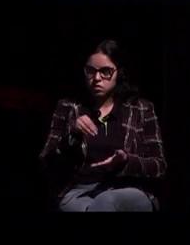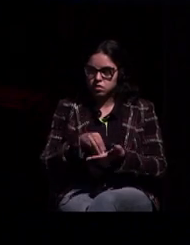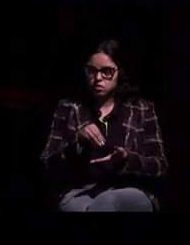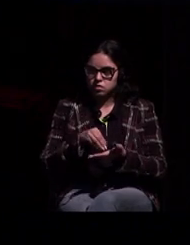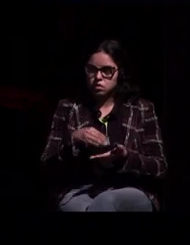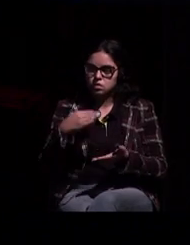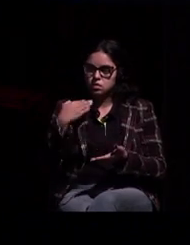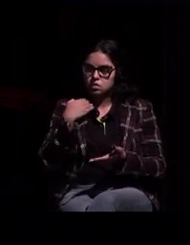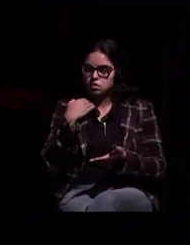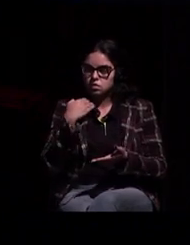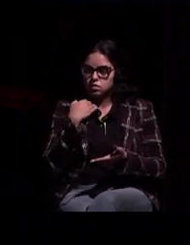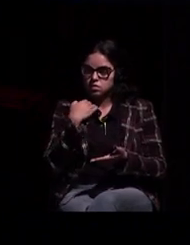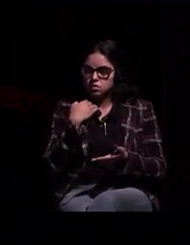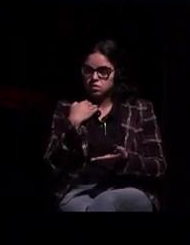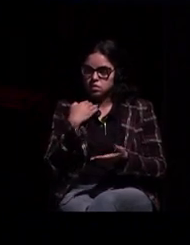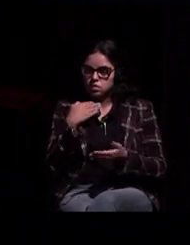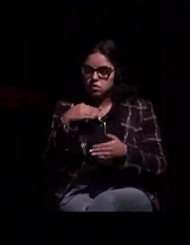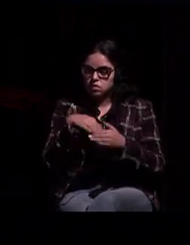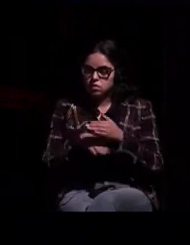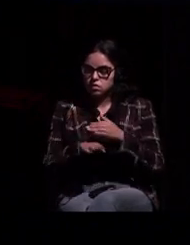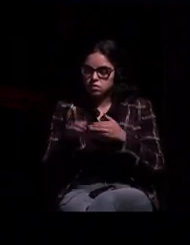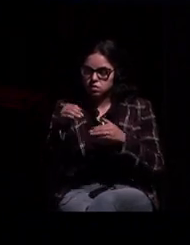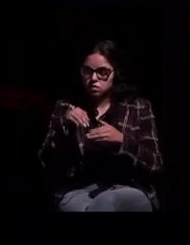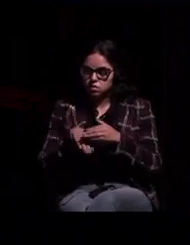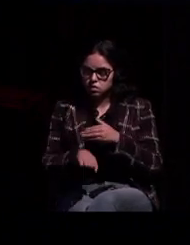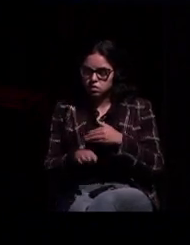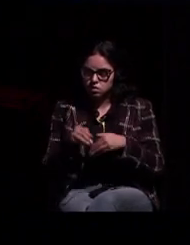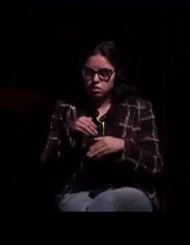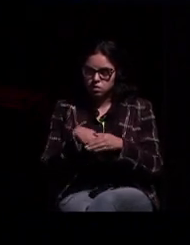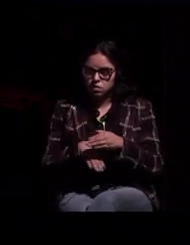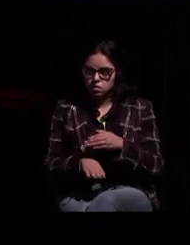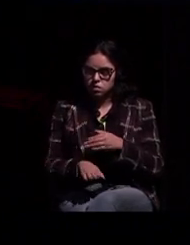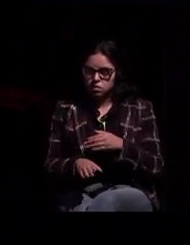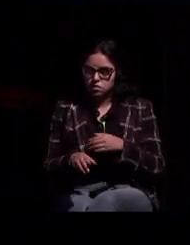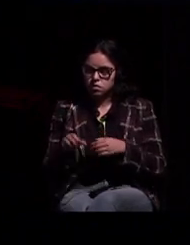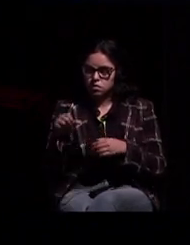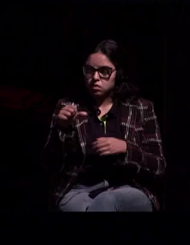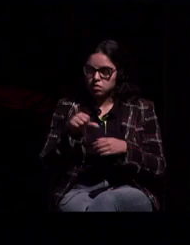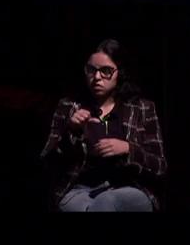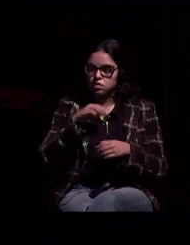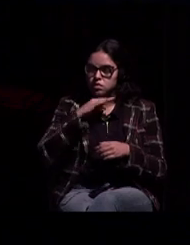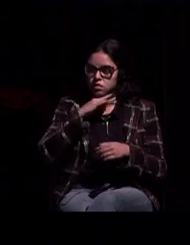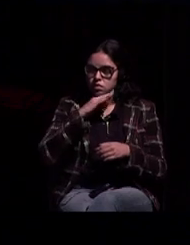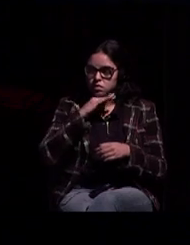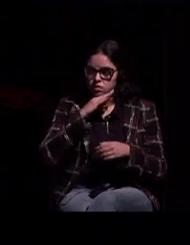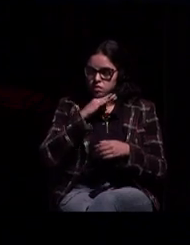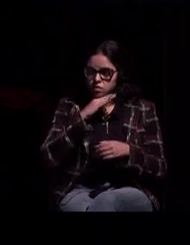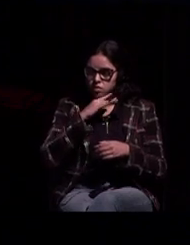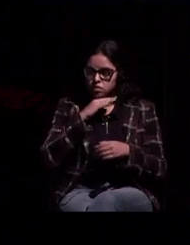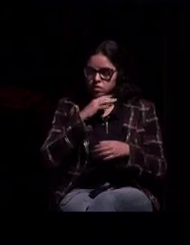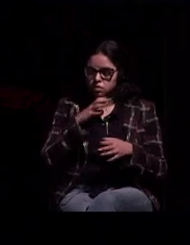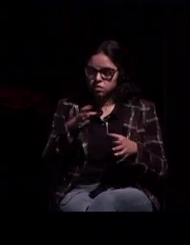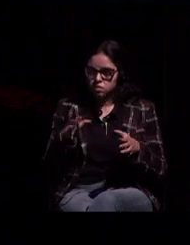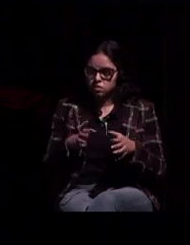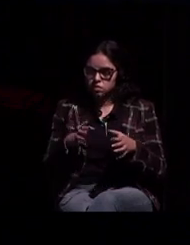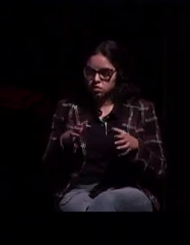and get financing through their own investment funds which generates heavy pressure on labor